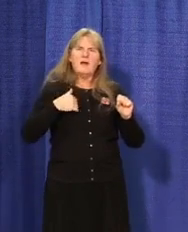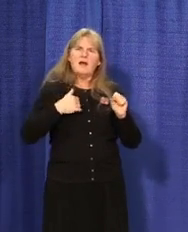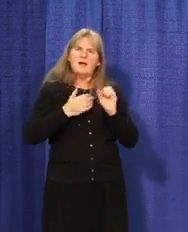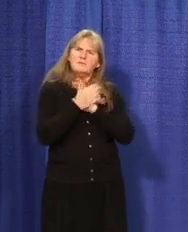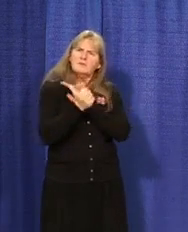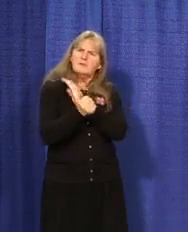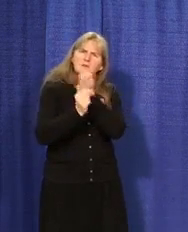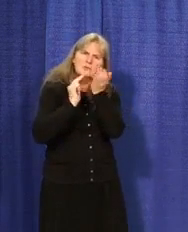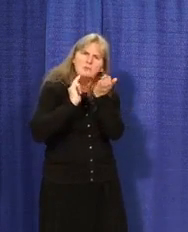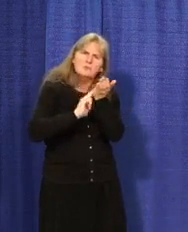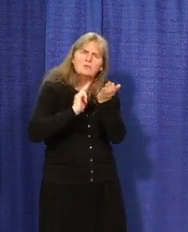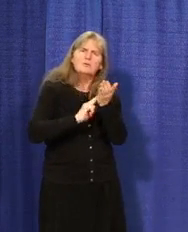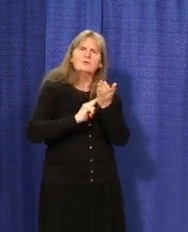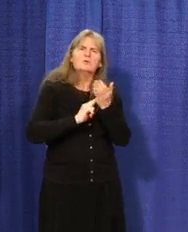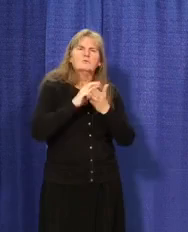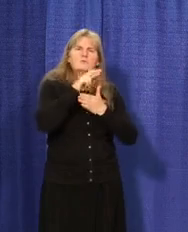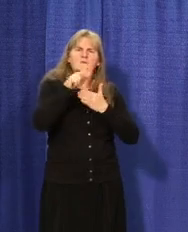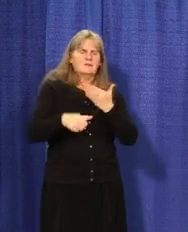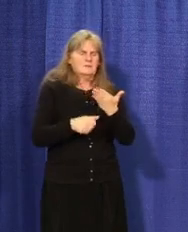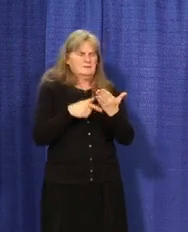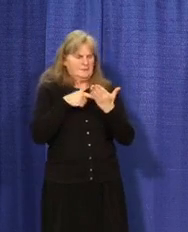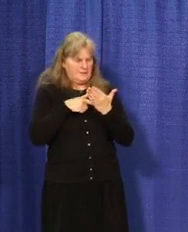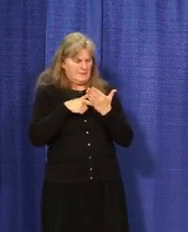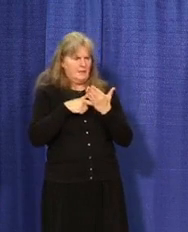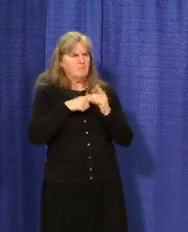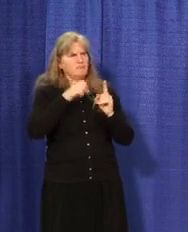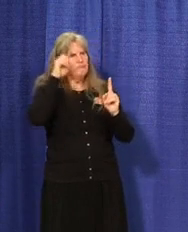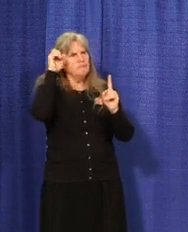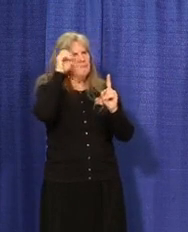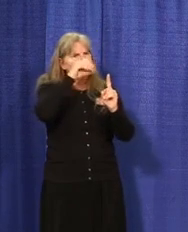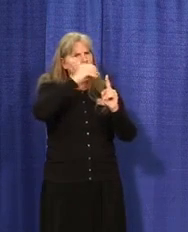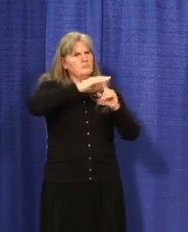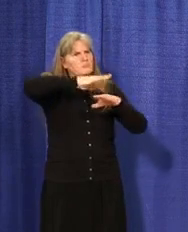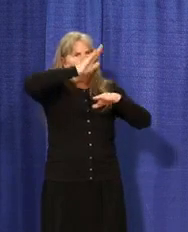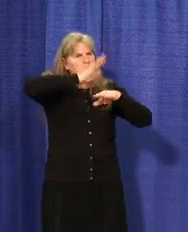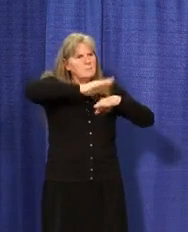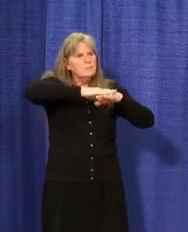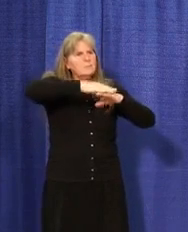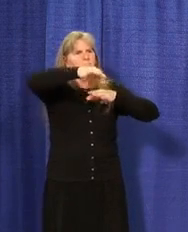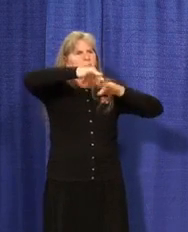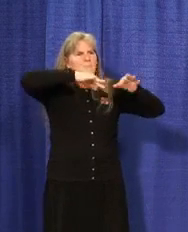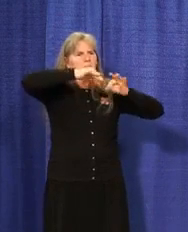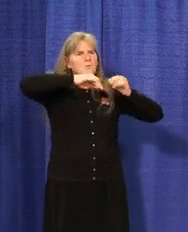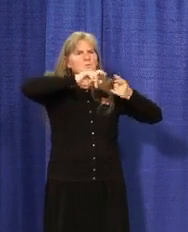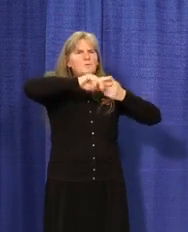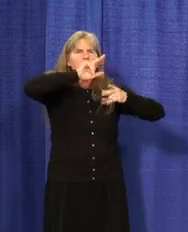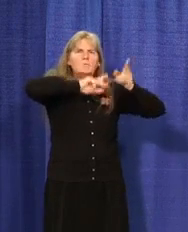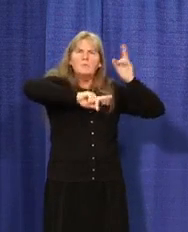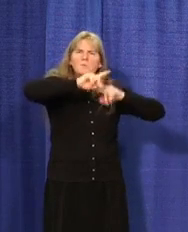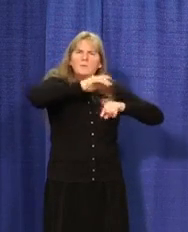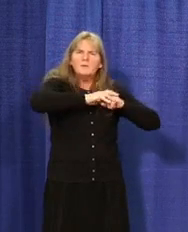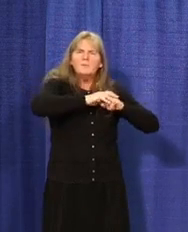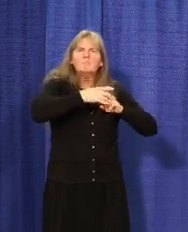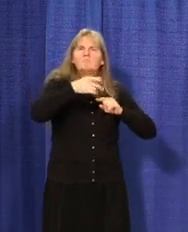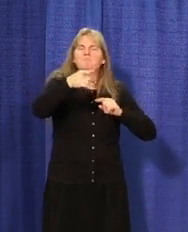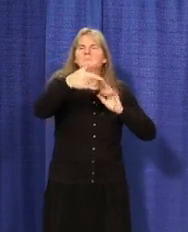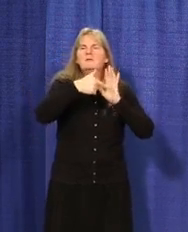results along with the advice about what to do. It could be for instance someone